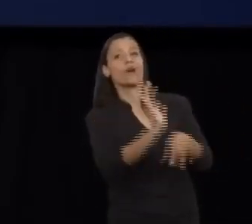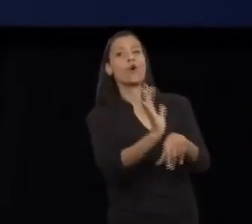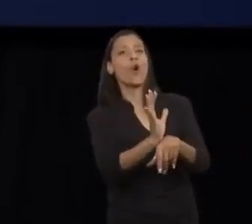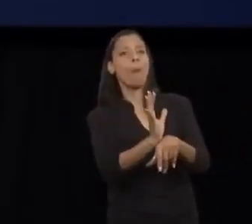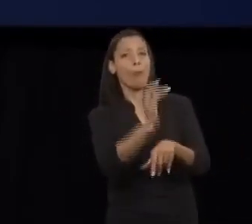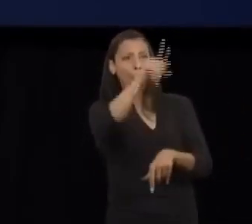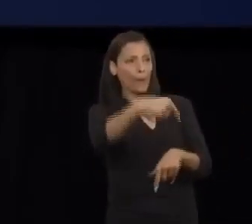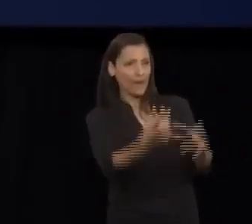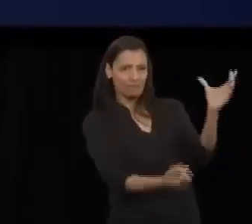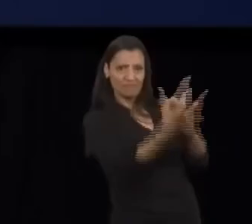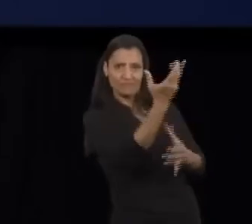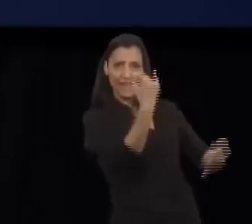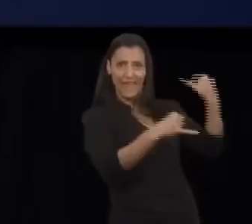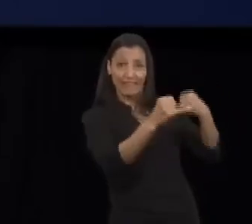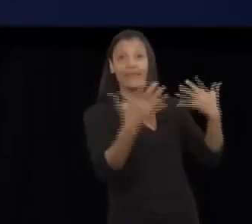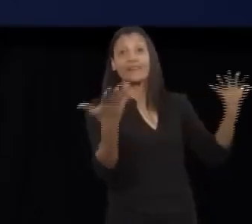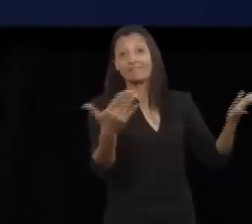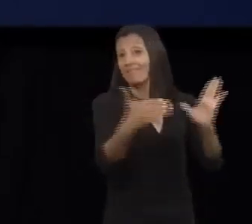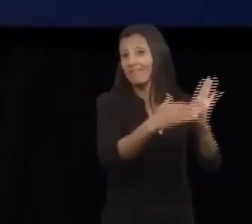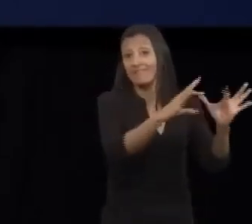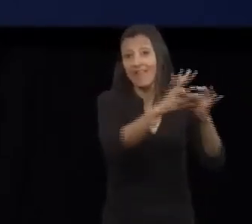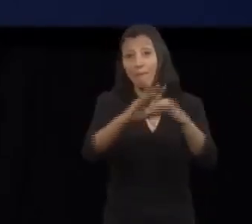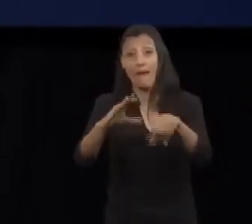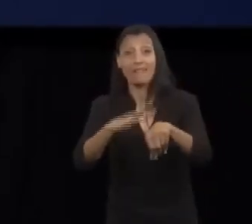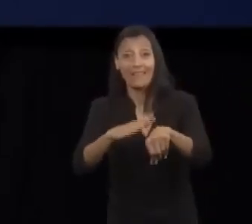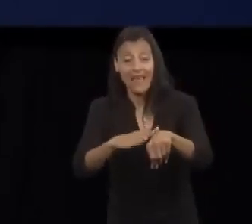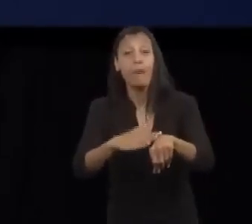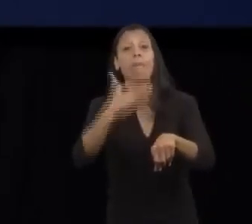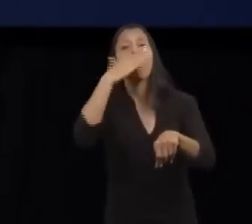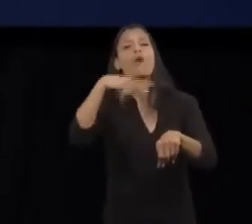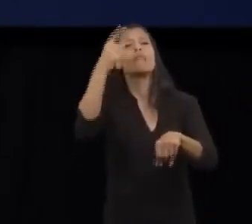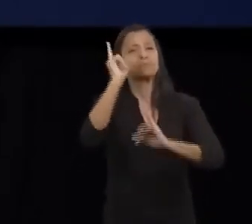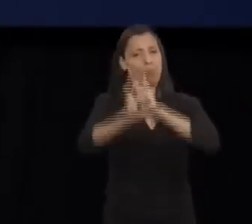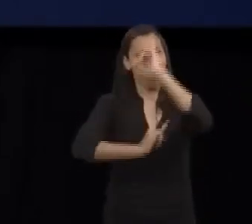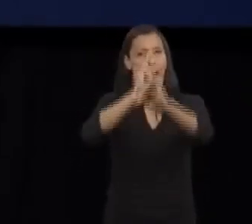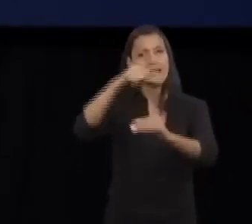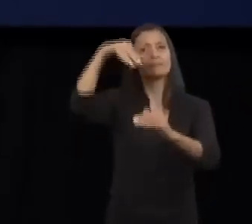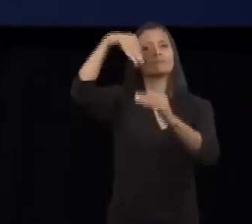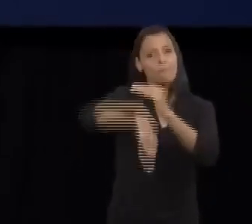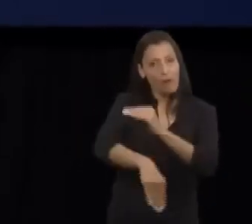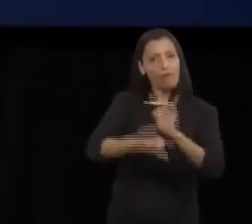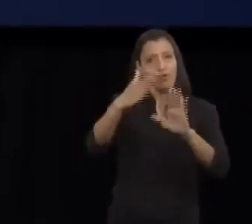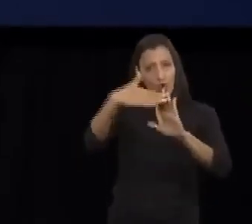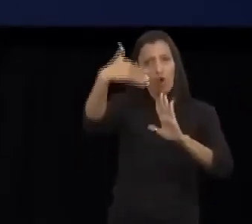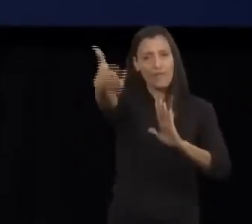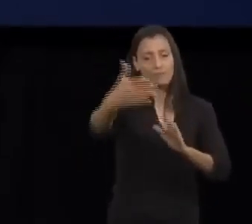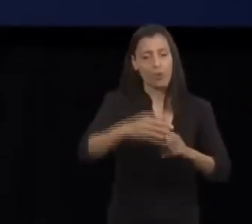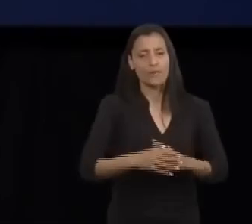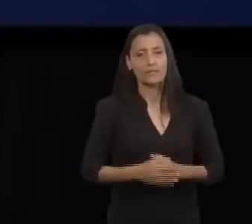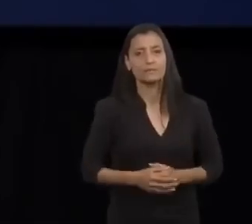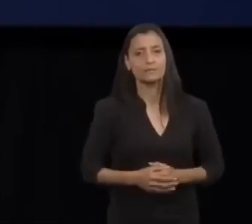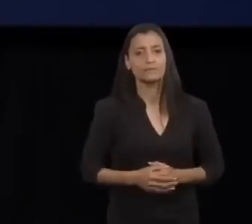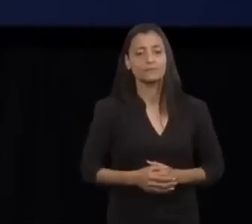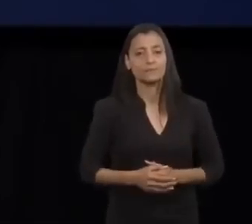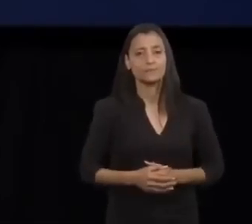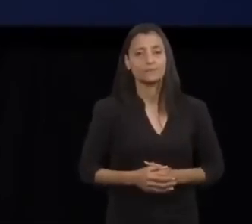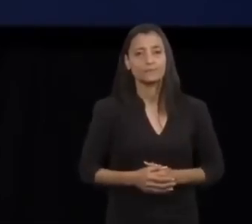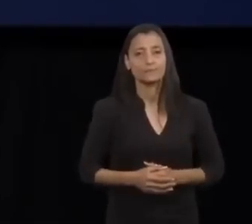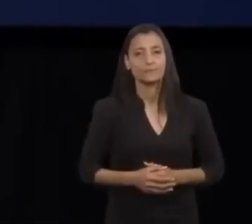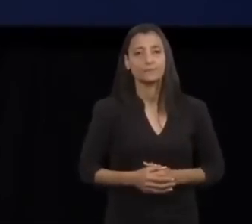Well, I'm going to be explaining that in greater detail in part three,